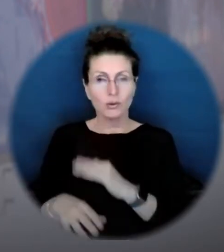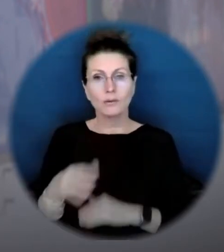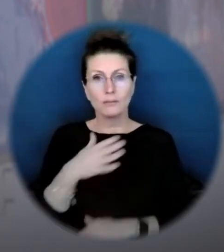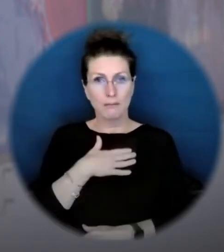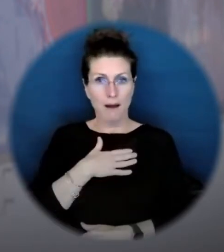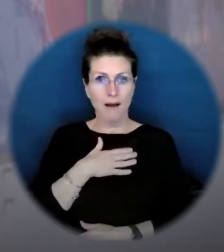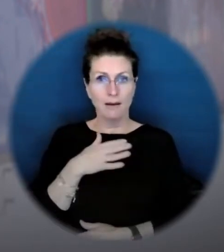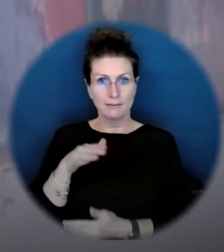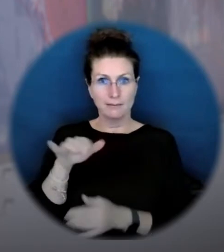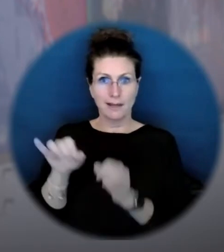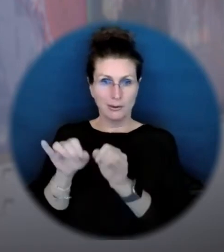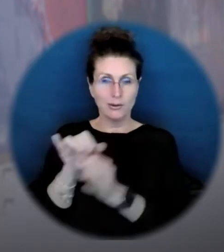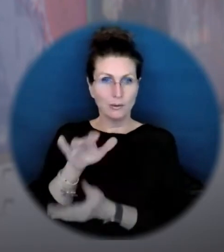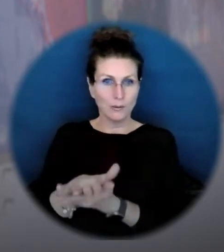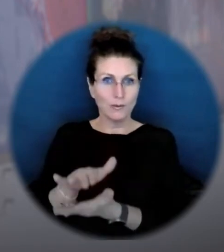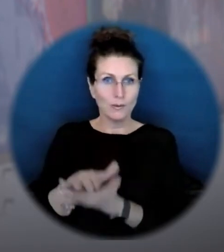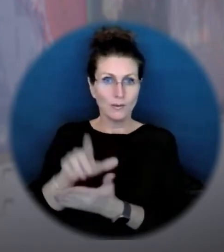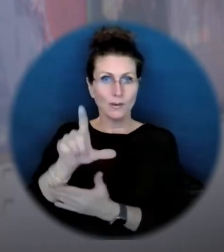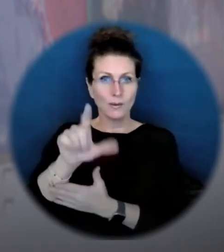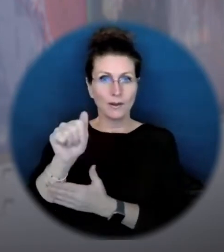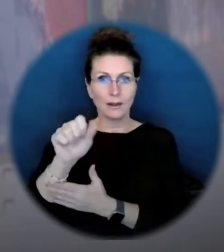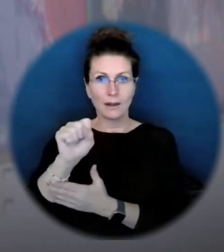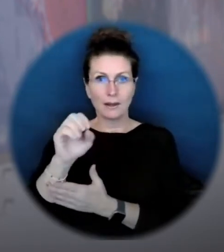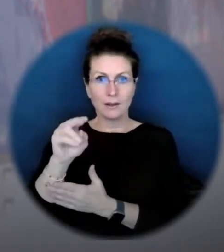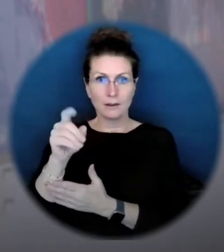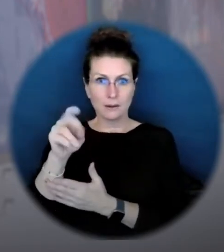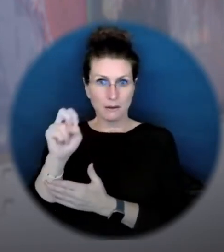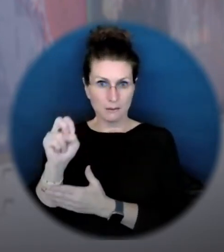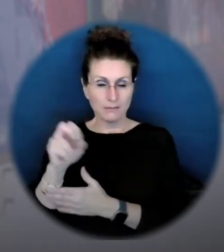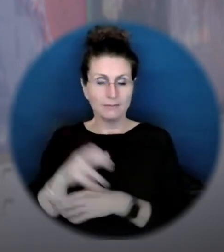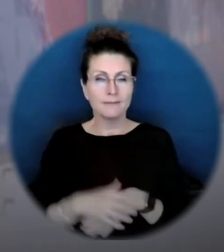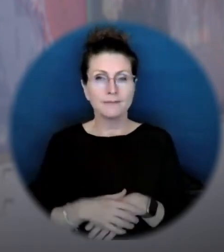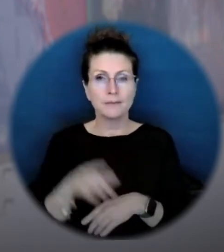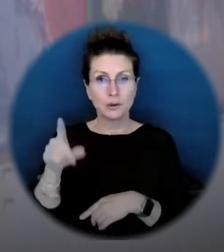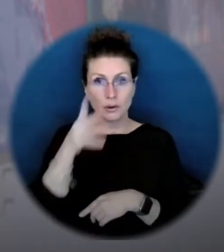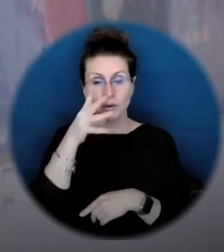Haya will be sharing her experience as a woman studying engineering.